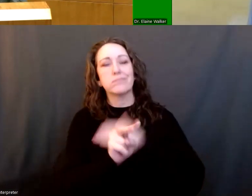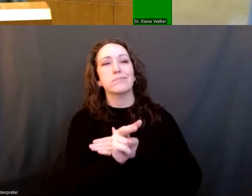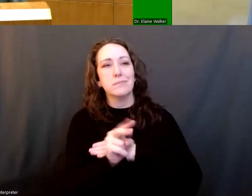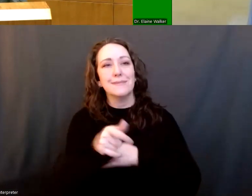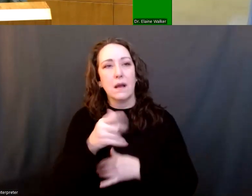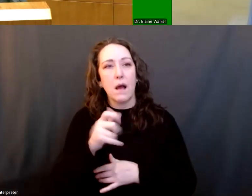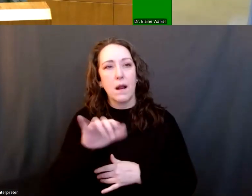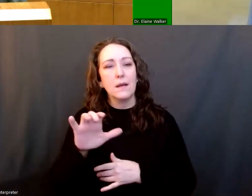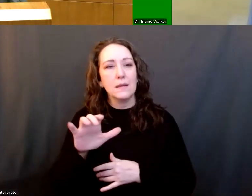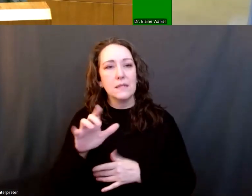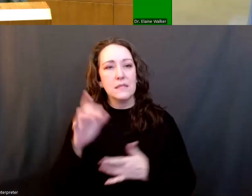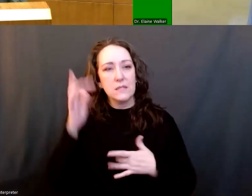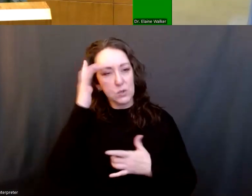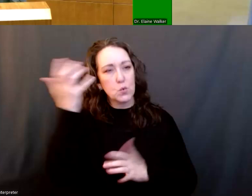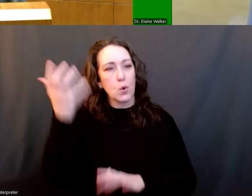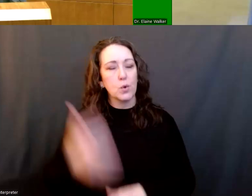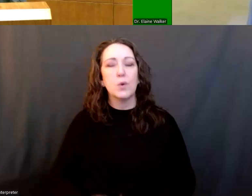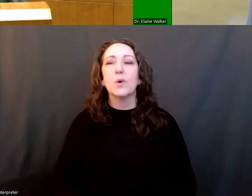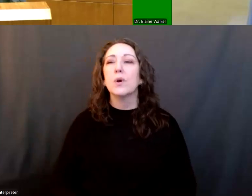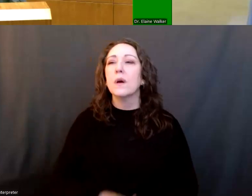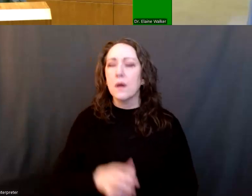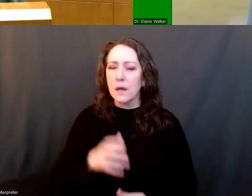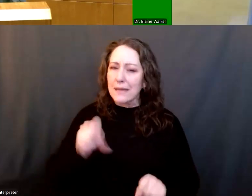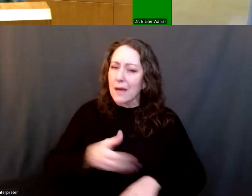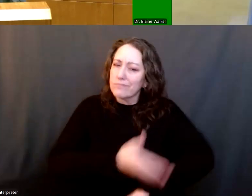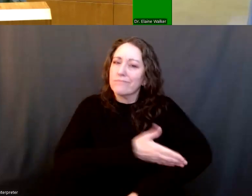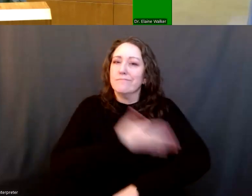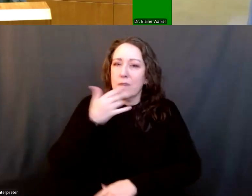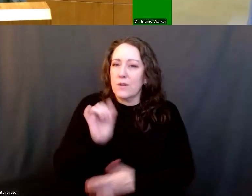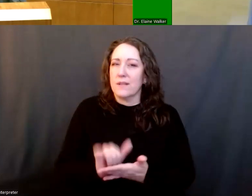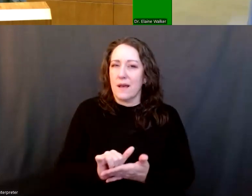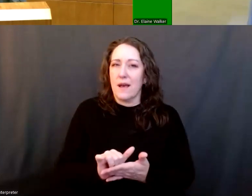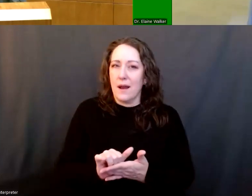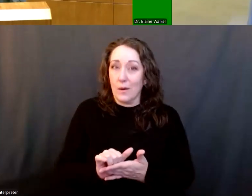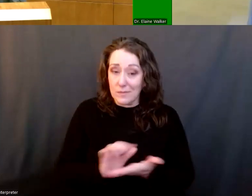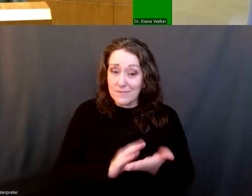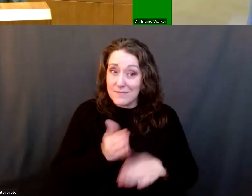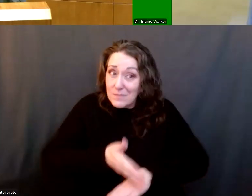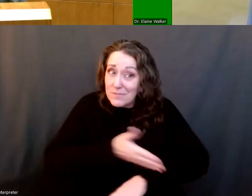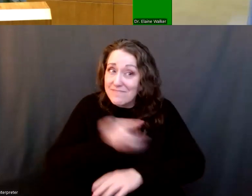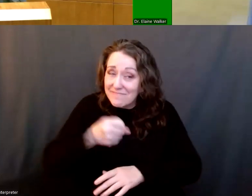know that uh we're still could be a lot better at that and we are getting better slowly um but